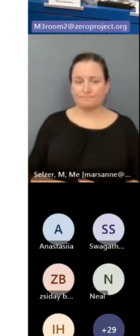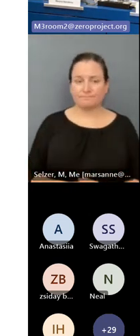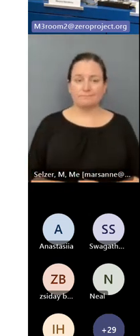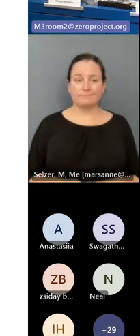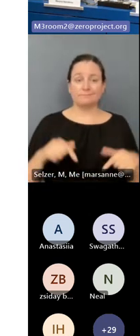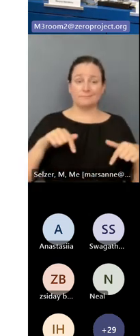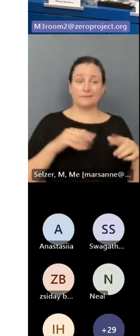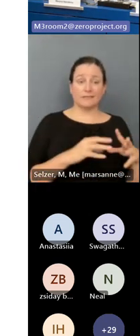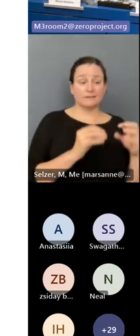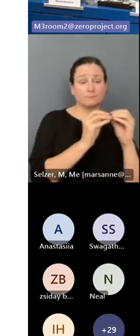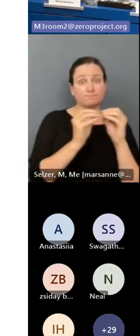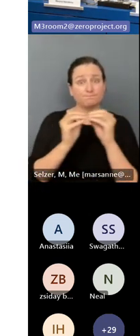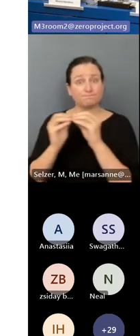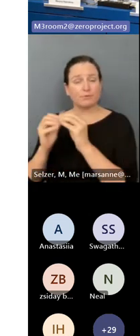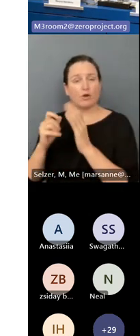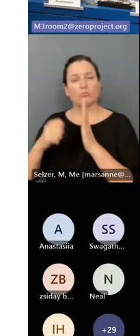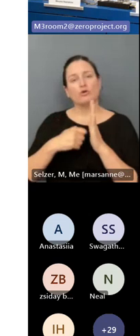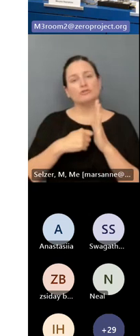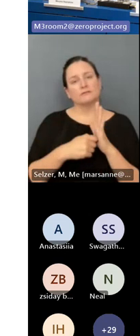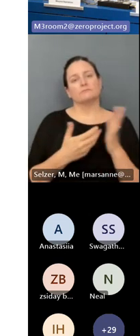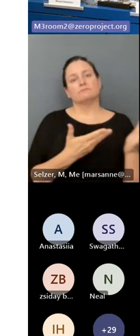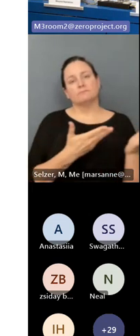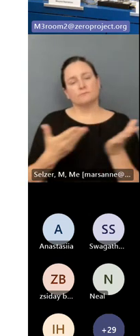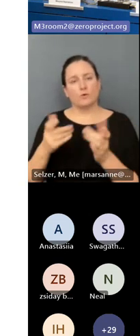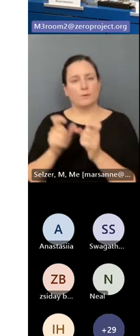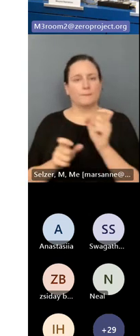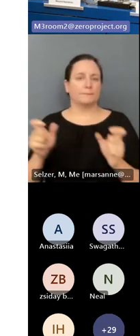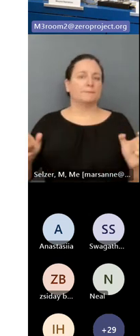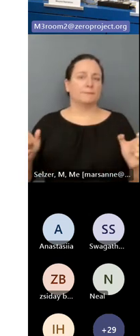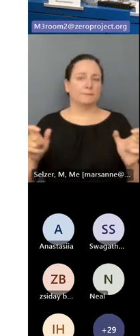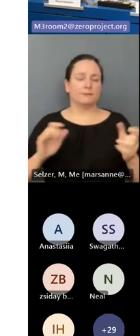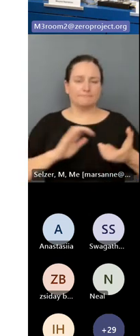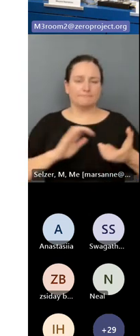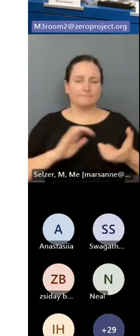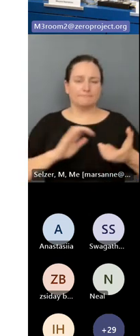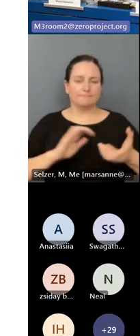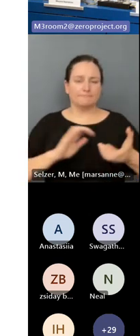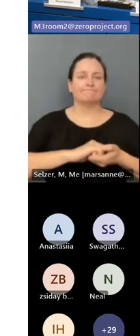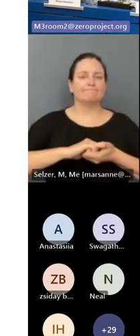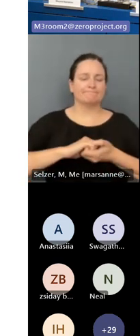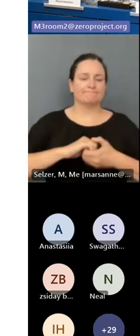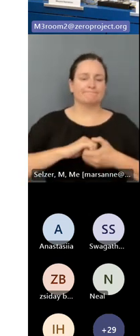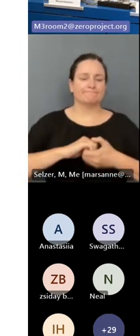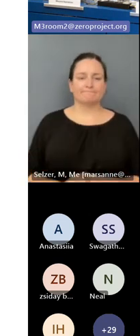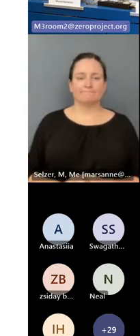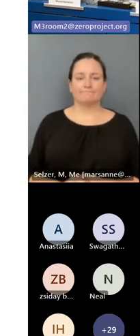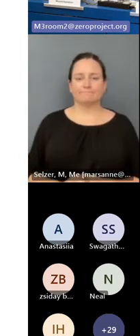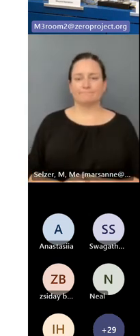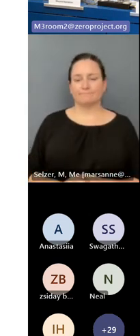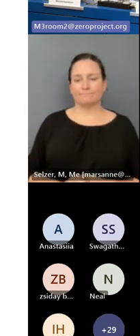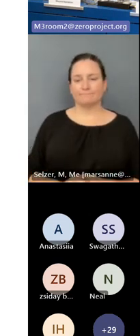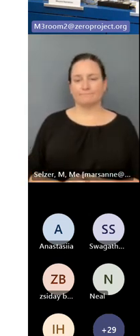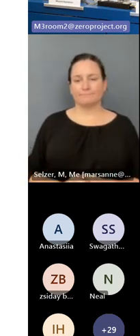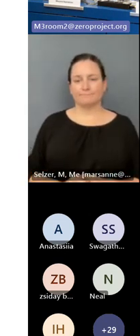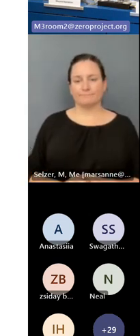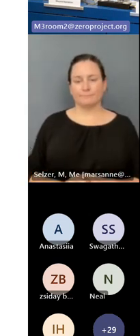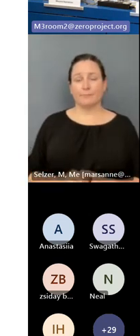and Ukraine. I want to introduce to projects today, one is a continuation of the other, they